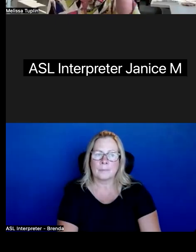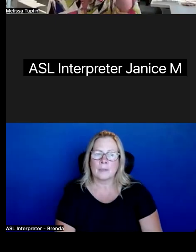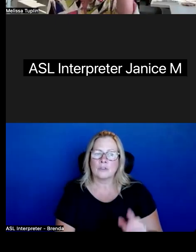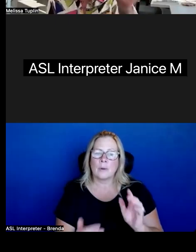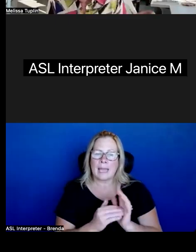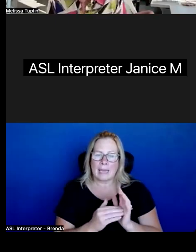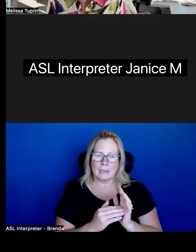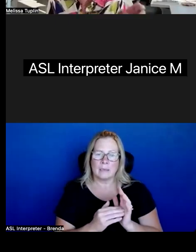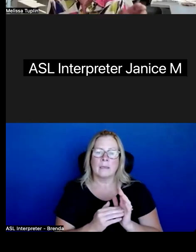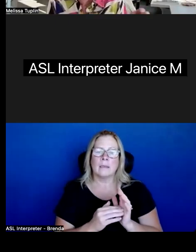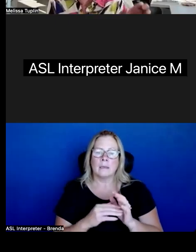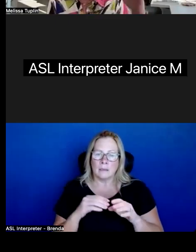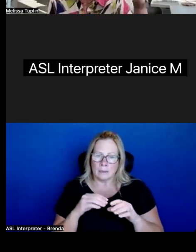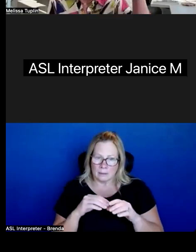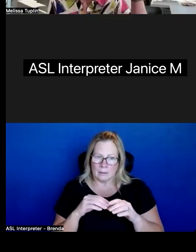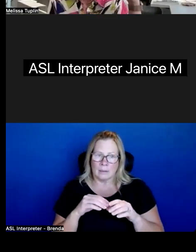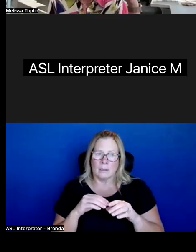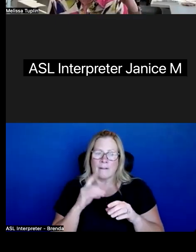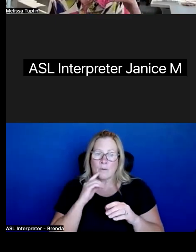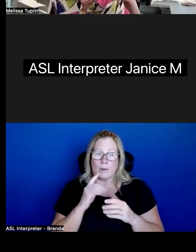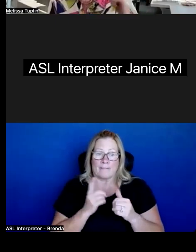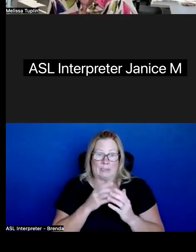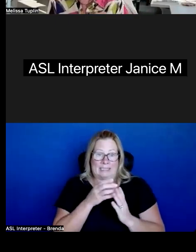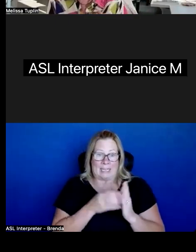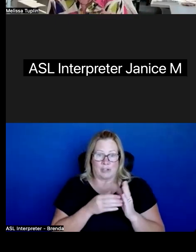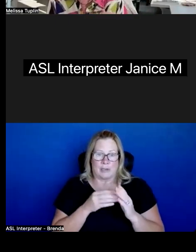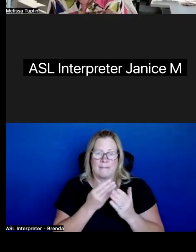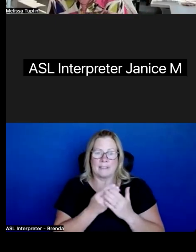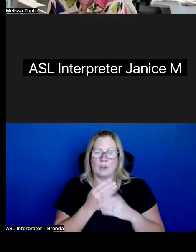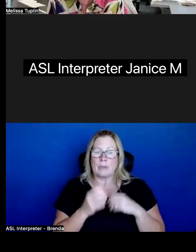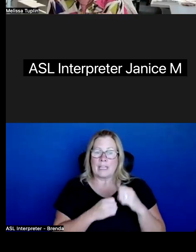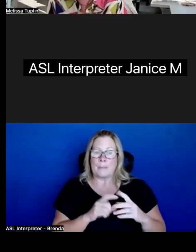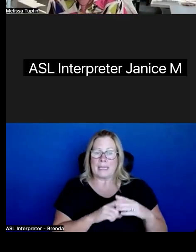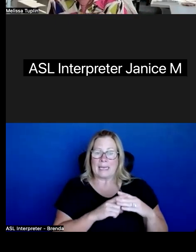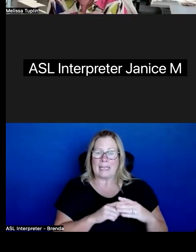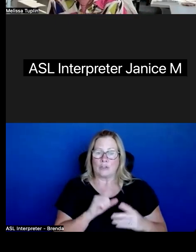there is an optional column for each of your programs where you can enter actual